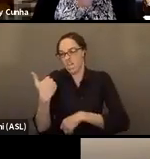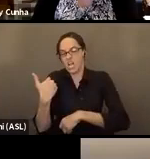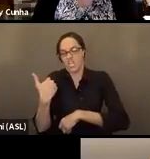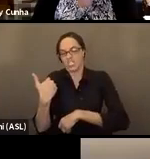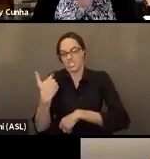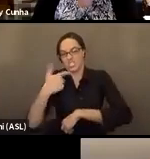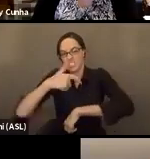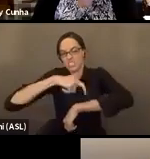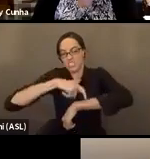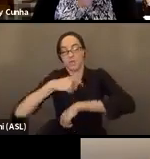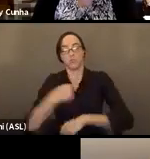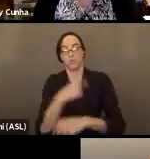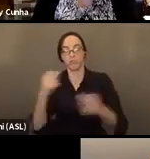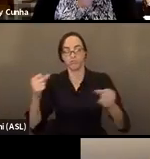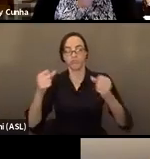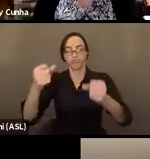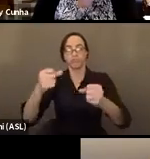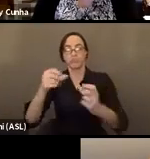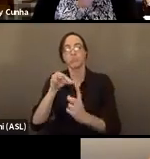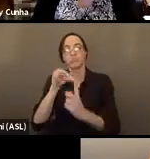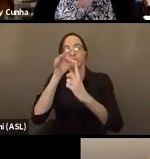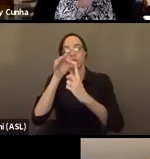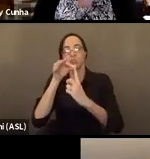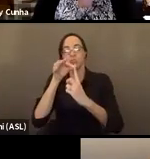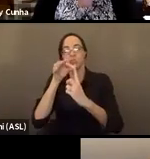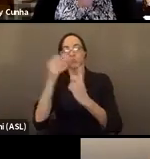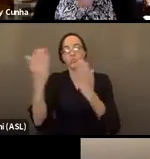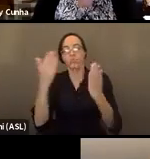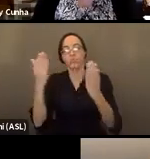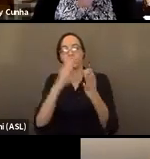a special touch of something that they could provide to people who were there to make them